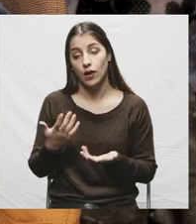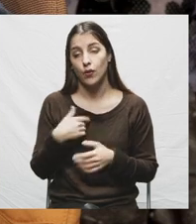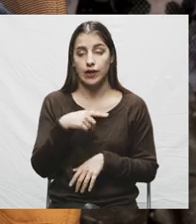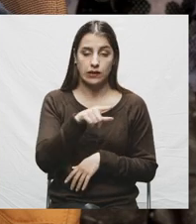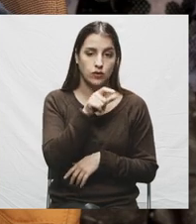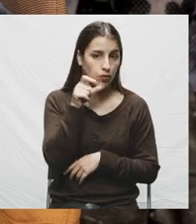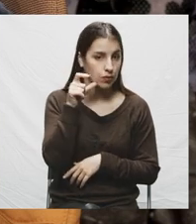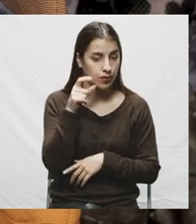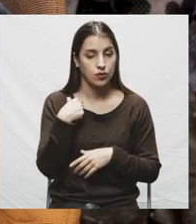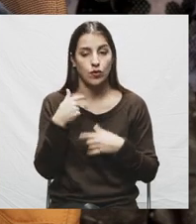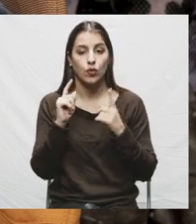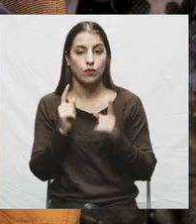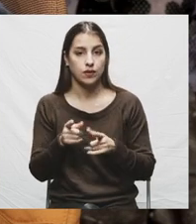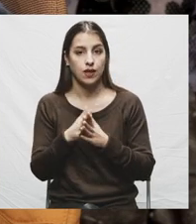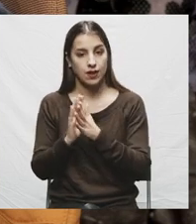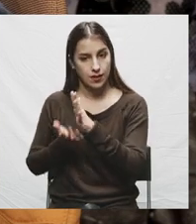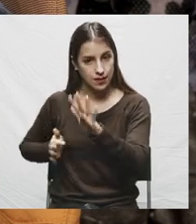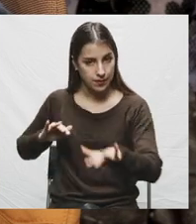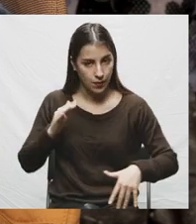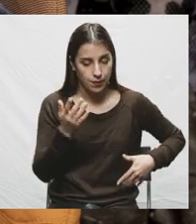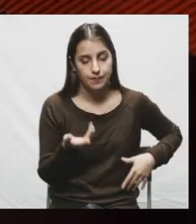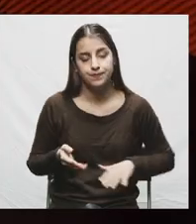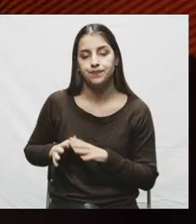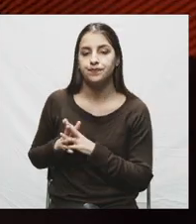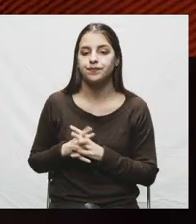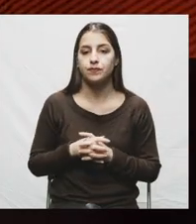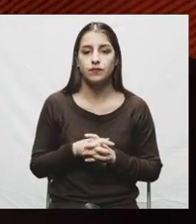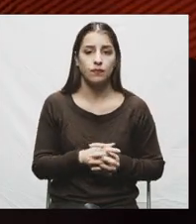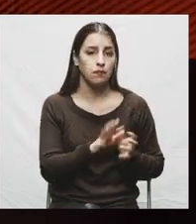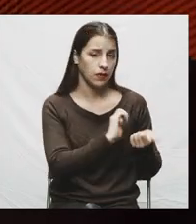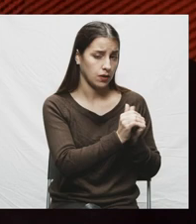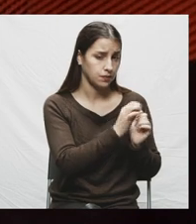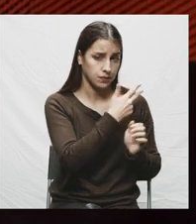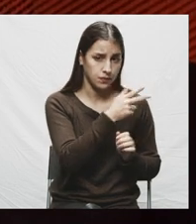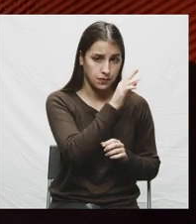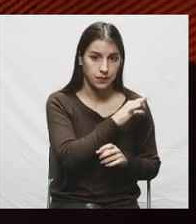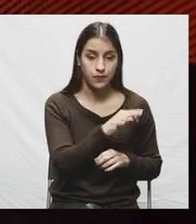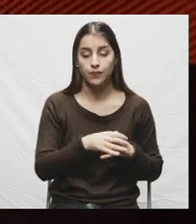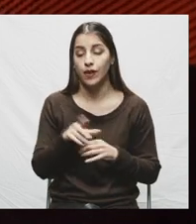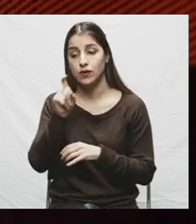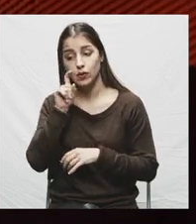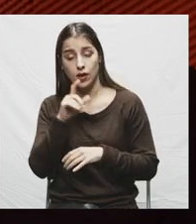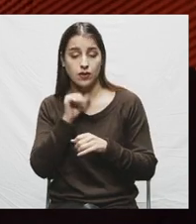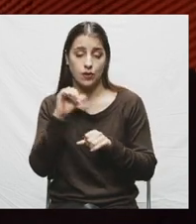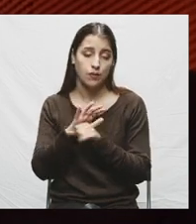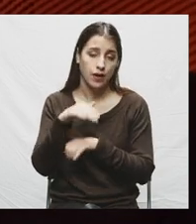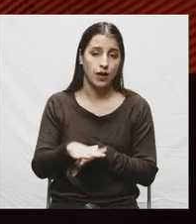So with that in mind, I thought… and swimming came to mind. Swimming because… — A whole body sport. … I didn’t have confidence in the sea